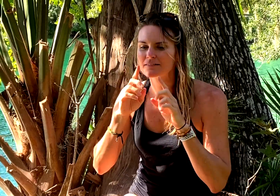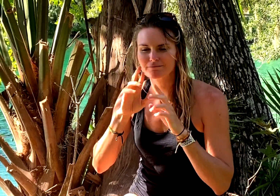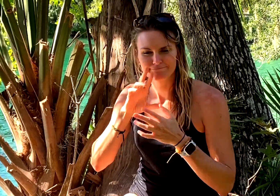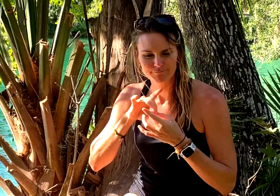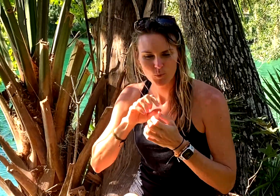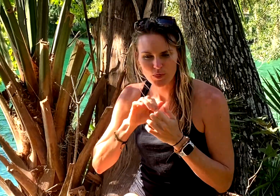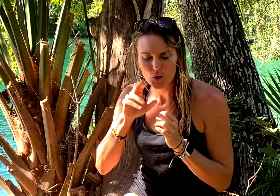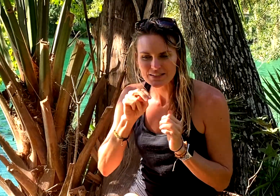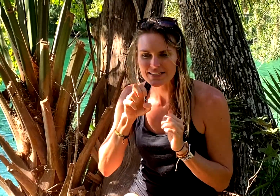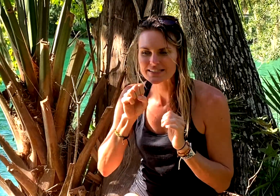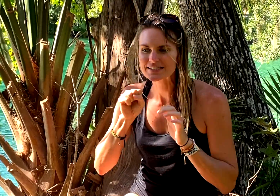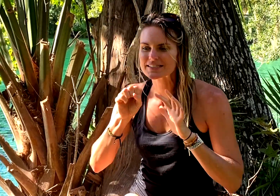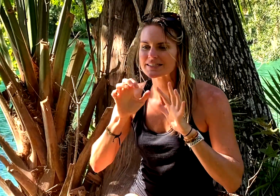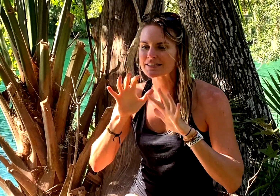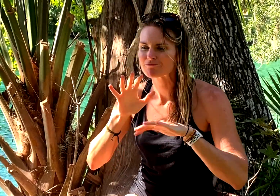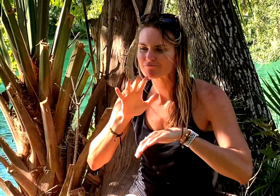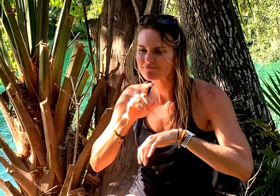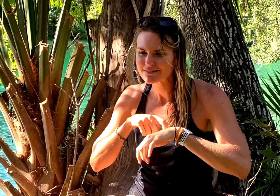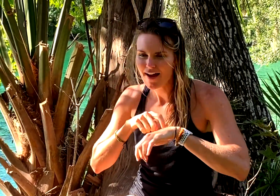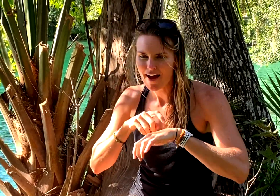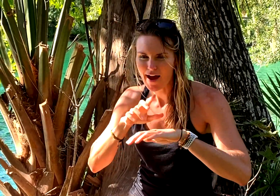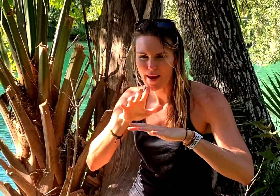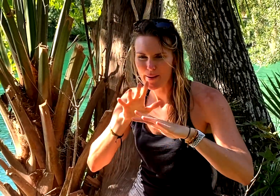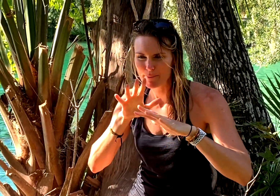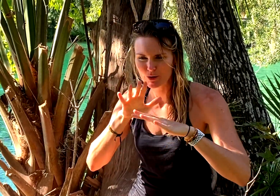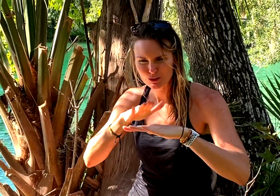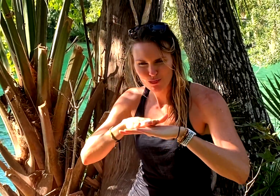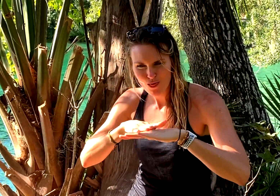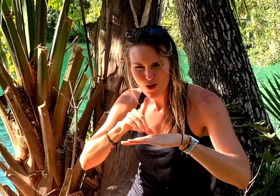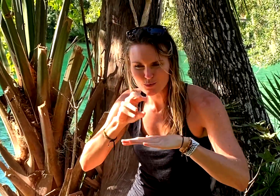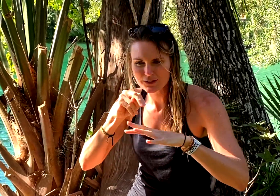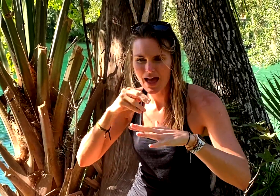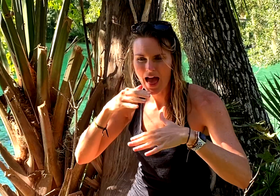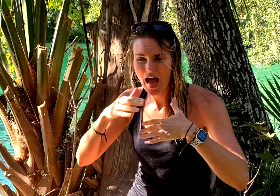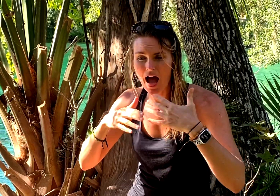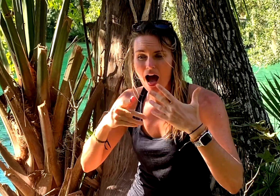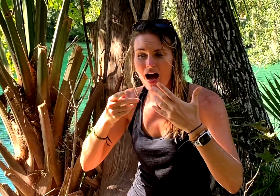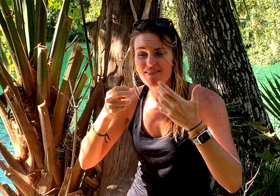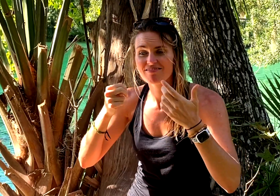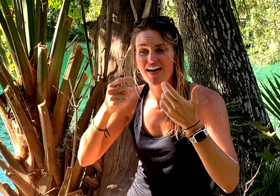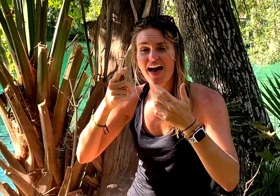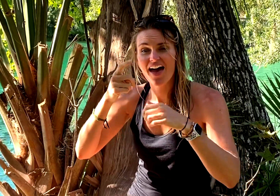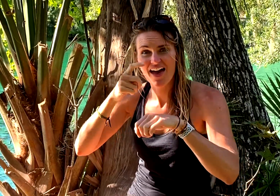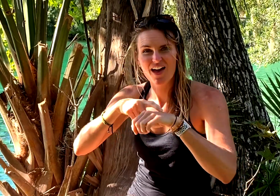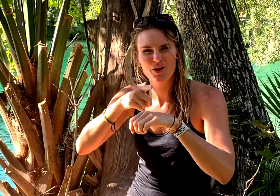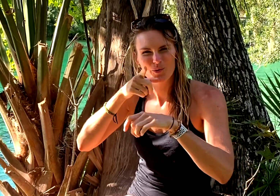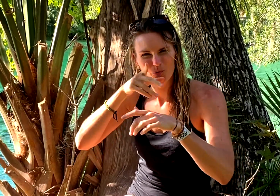Once we’ve reviewed these things, we will begin to breathe, to connect with our senses,